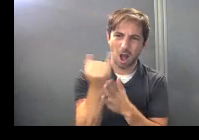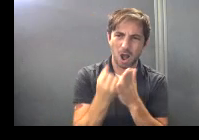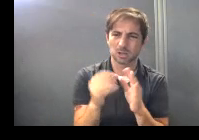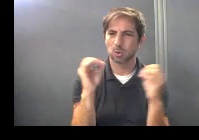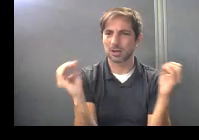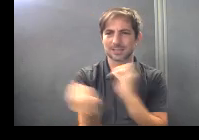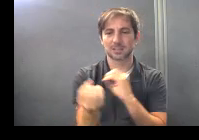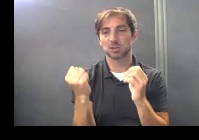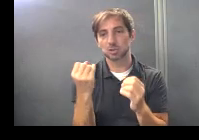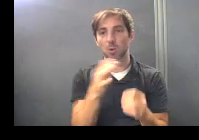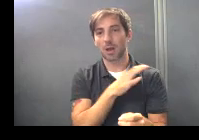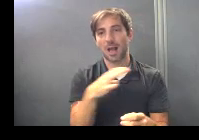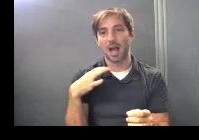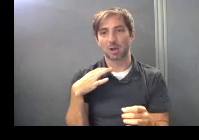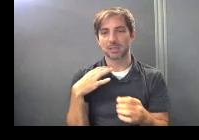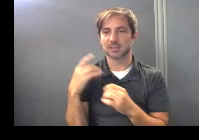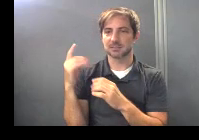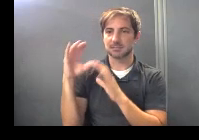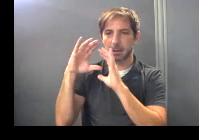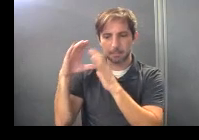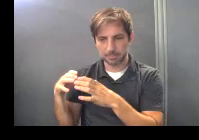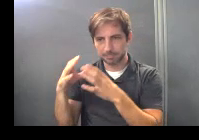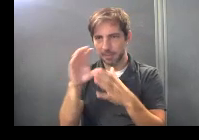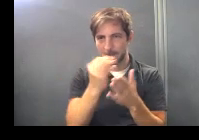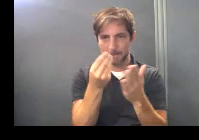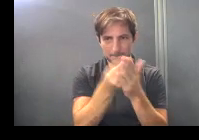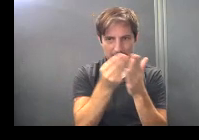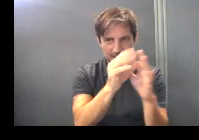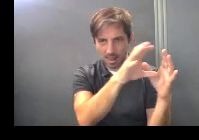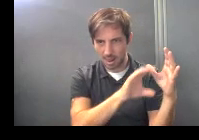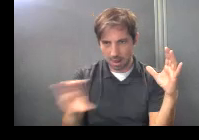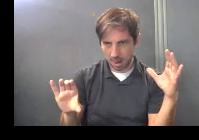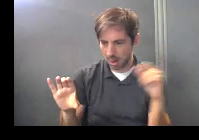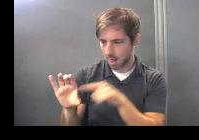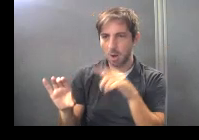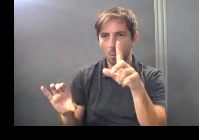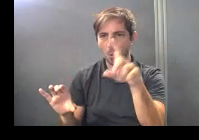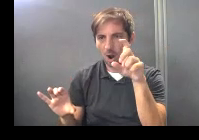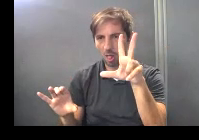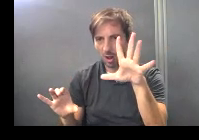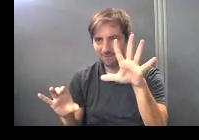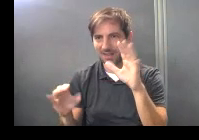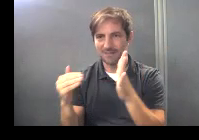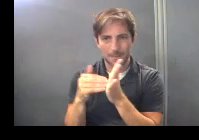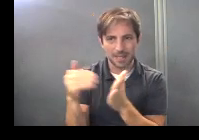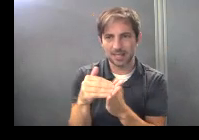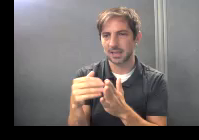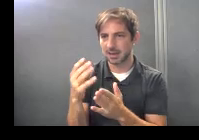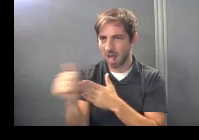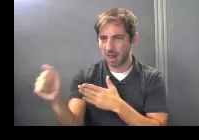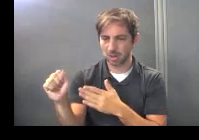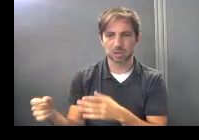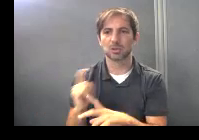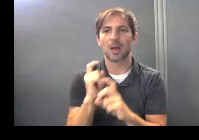CONGRESS ALLOCATED $135 MILLION TO HELP THE ARTS SECTOR RECOVER.